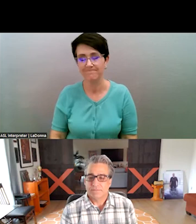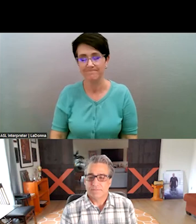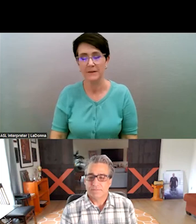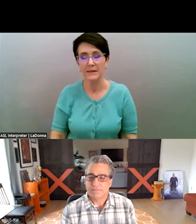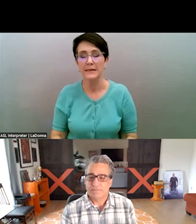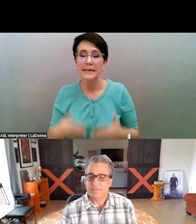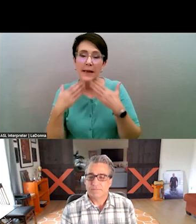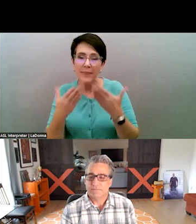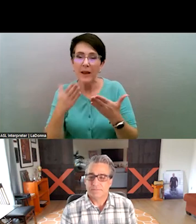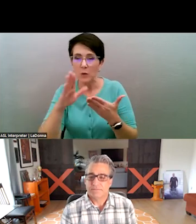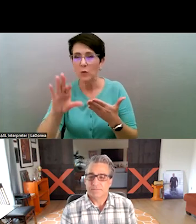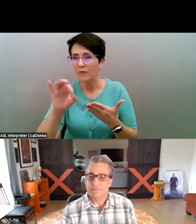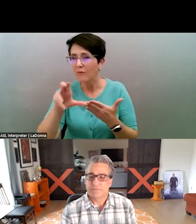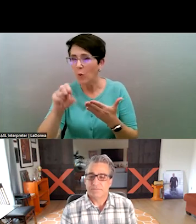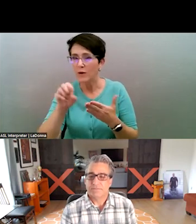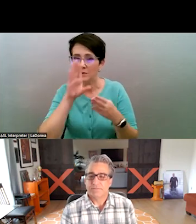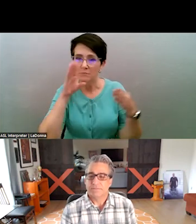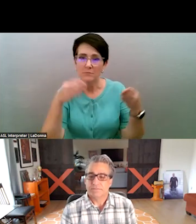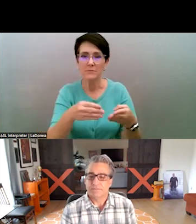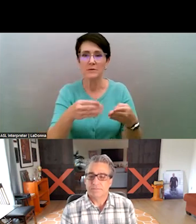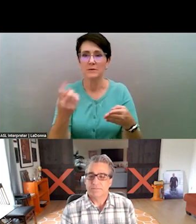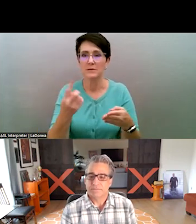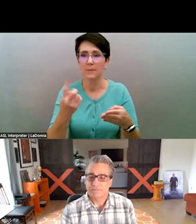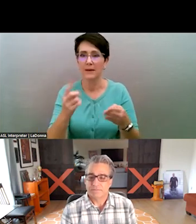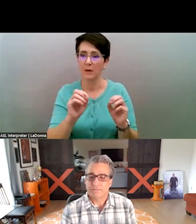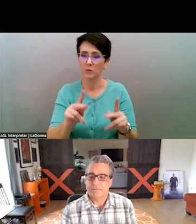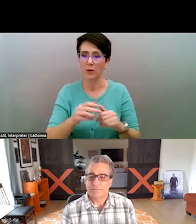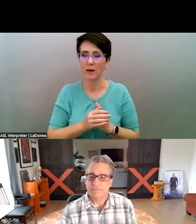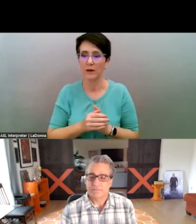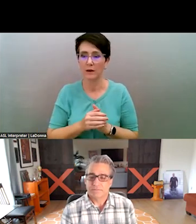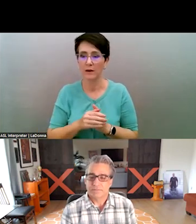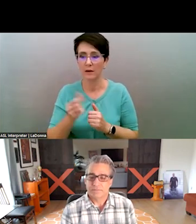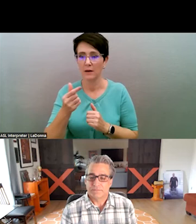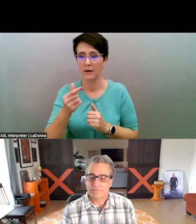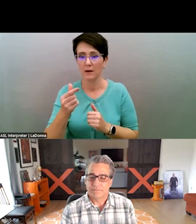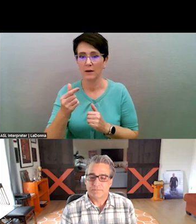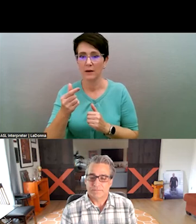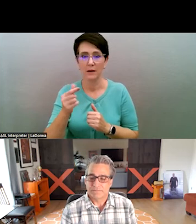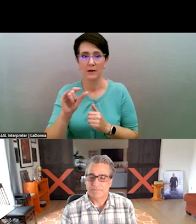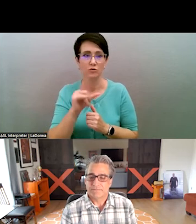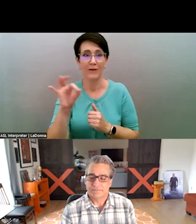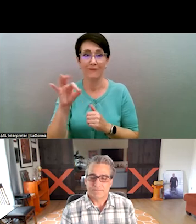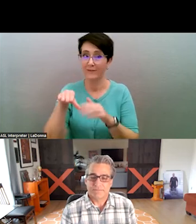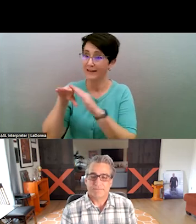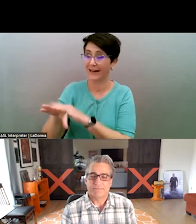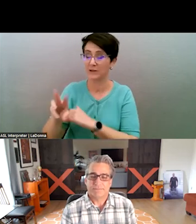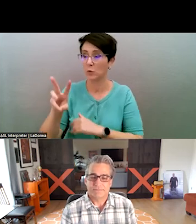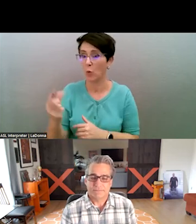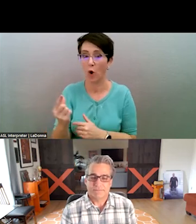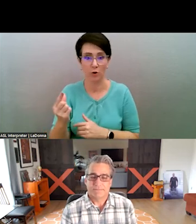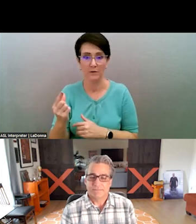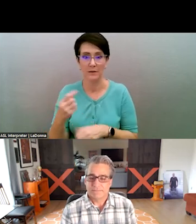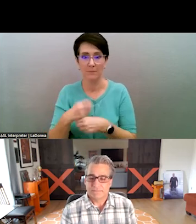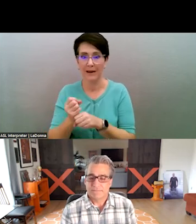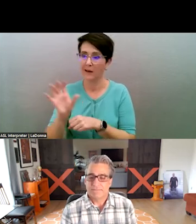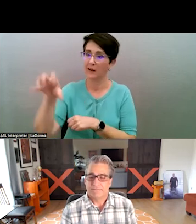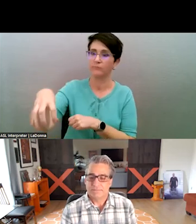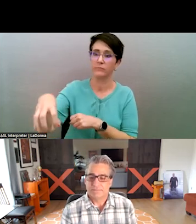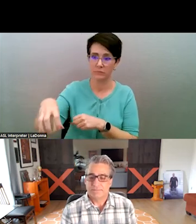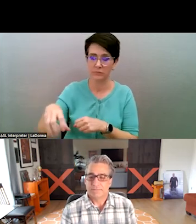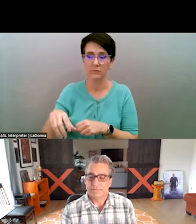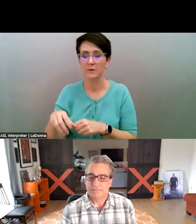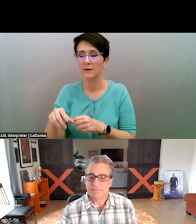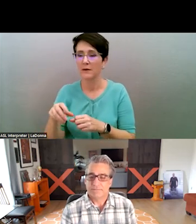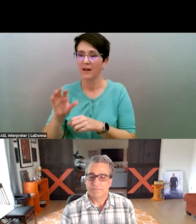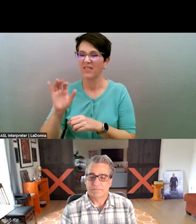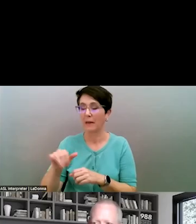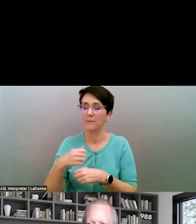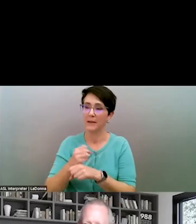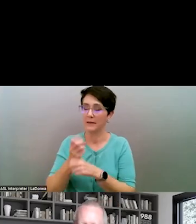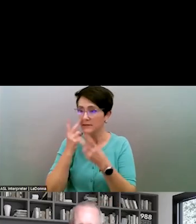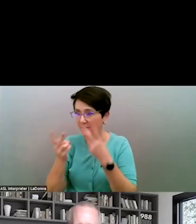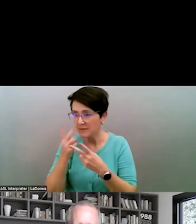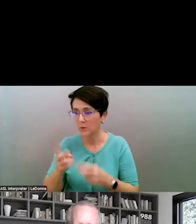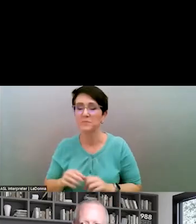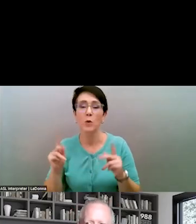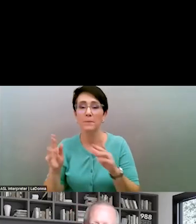FOCUS OF BEING SOMETHING THAT IS OKAY. TERRIFIC. THANK YOU, GREG. LET'S GO TO DR. RICHARD McKeon,